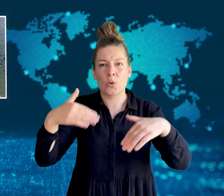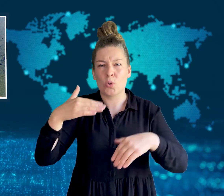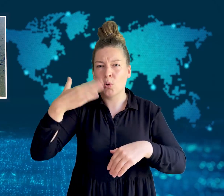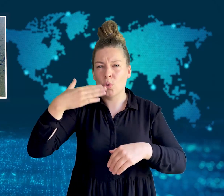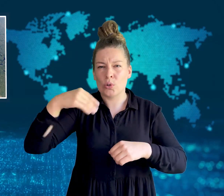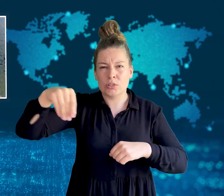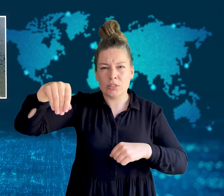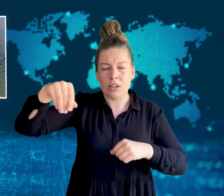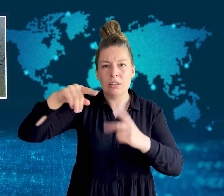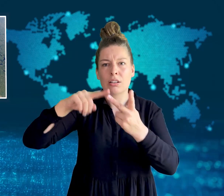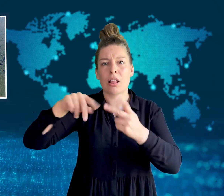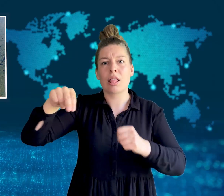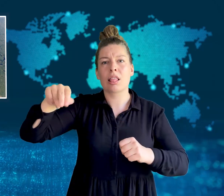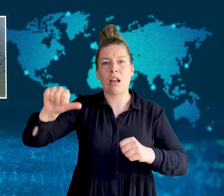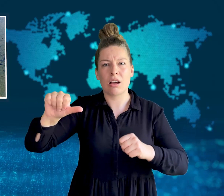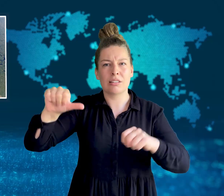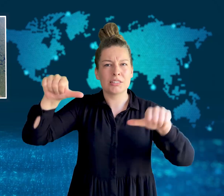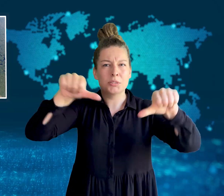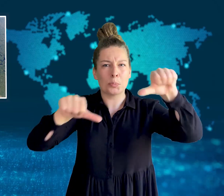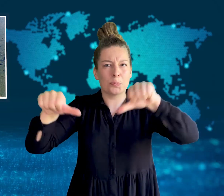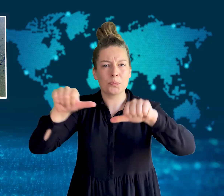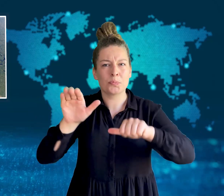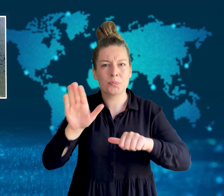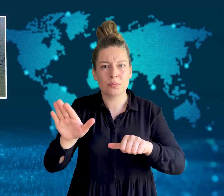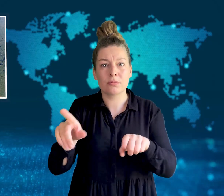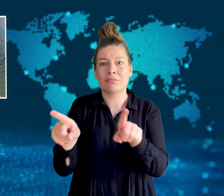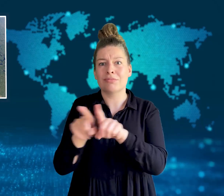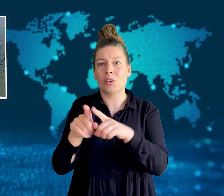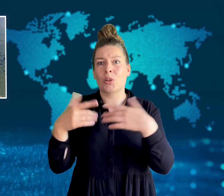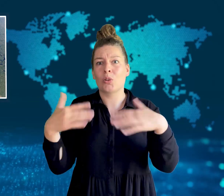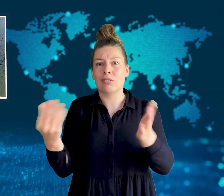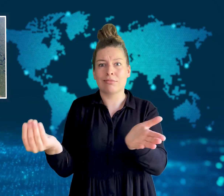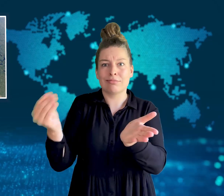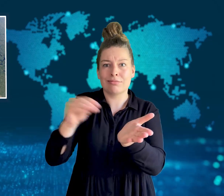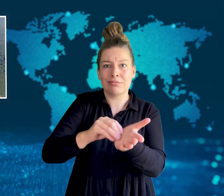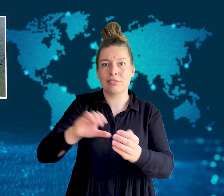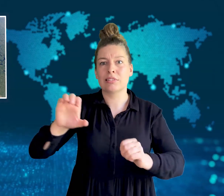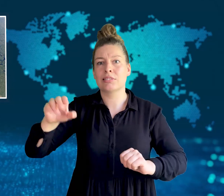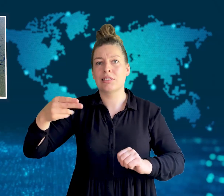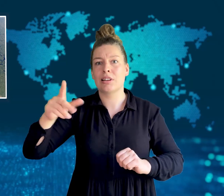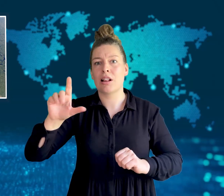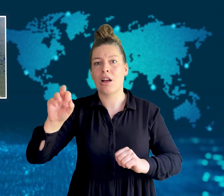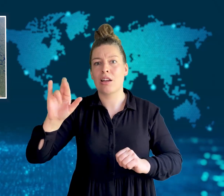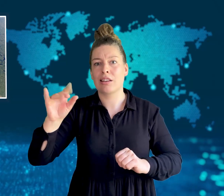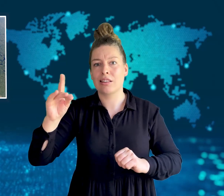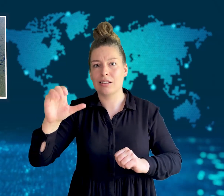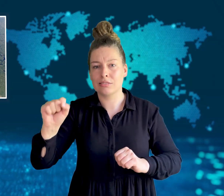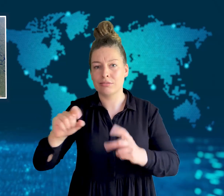It also has high levels of chlorides and trihalomethanes.